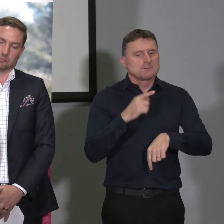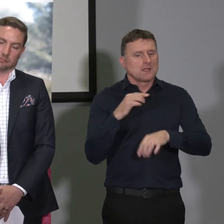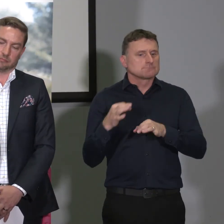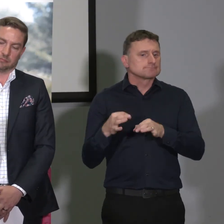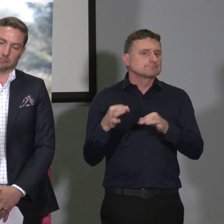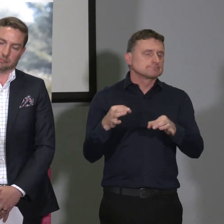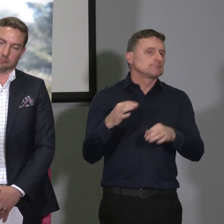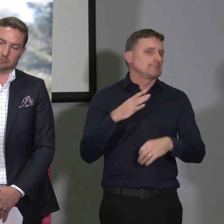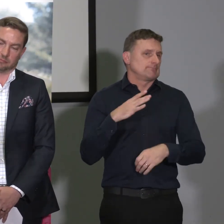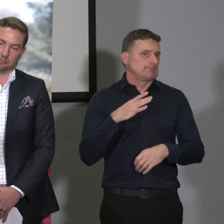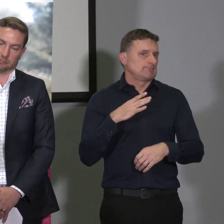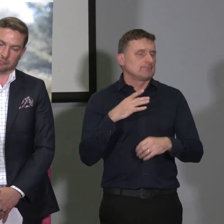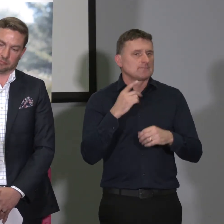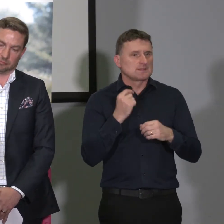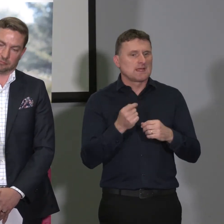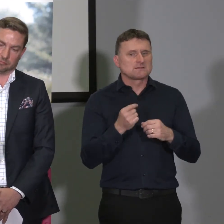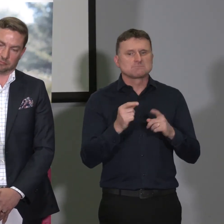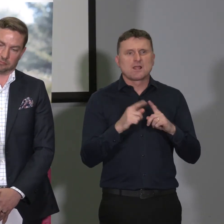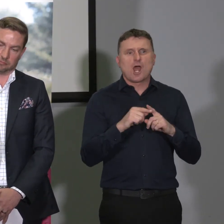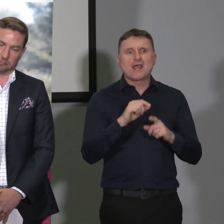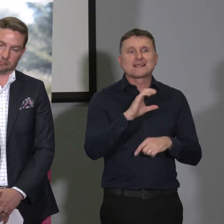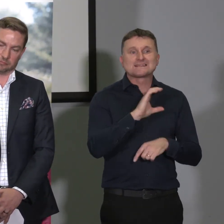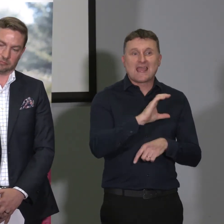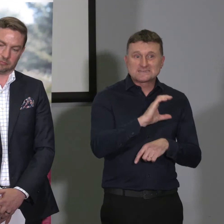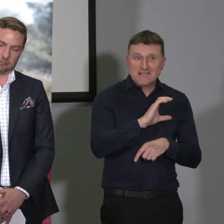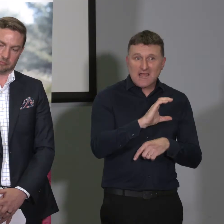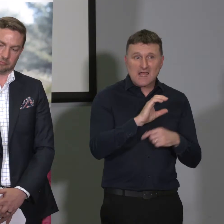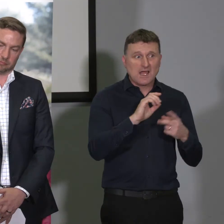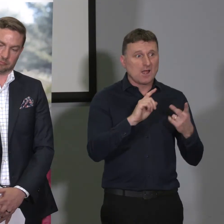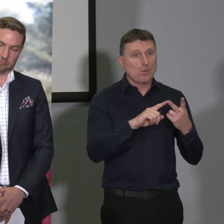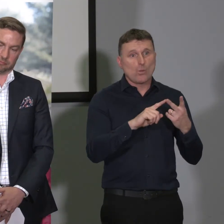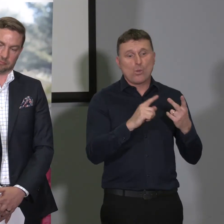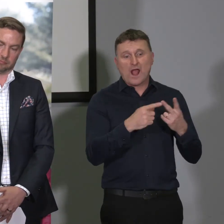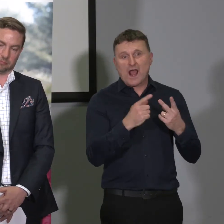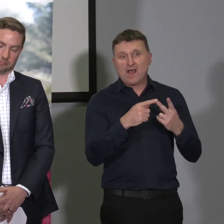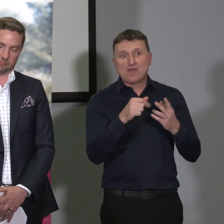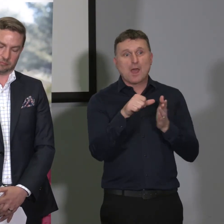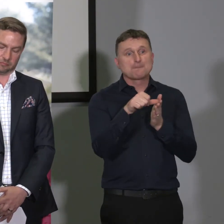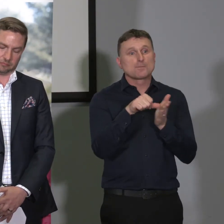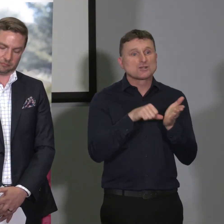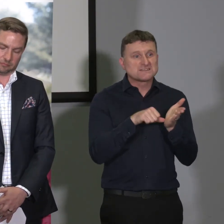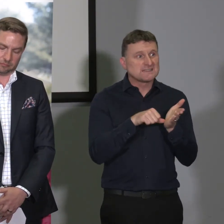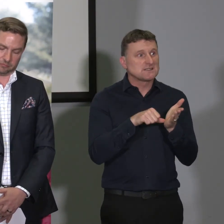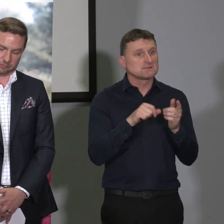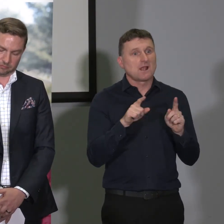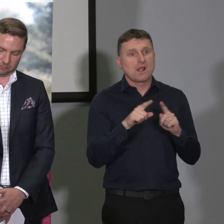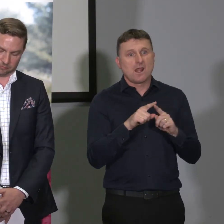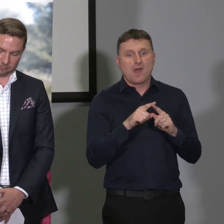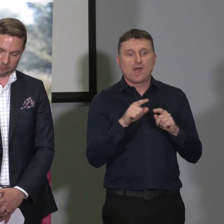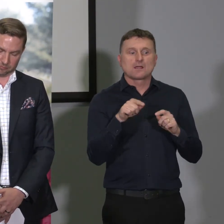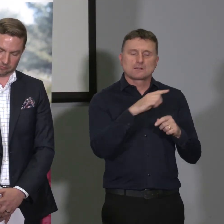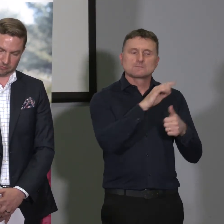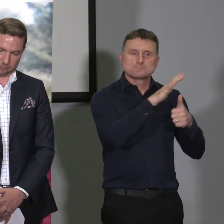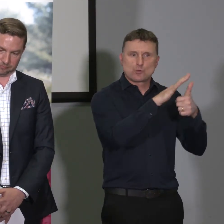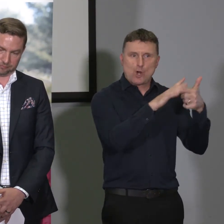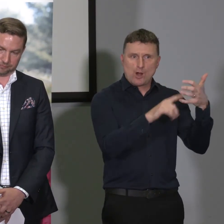Usually that includes cancer but other times sensitive